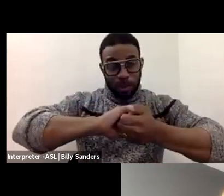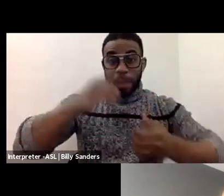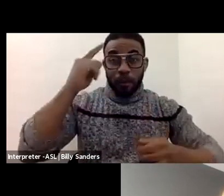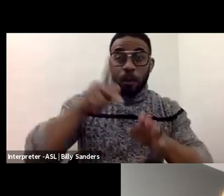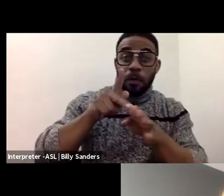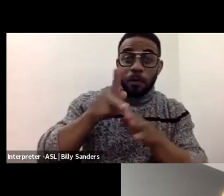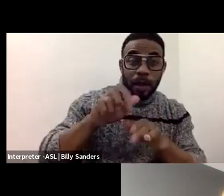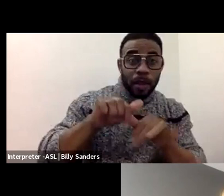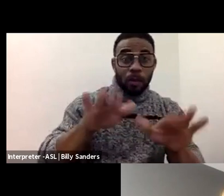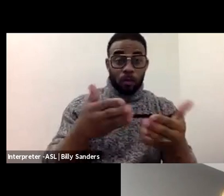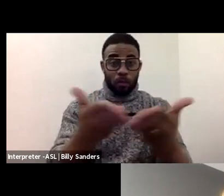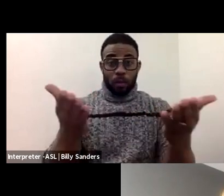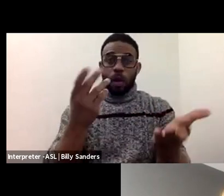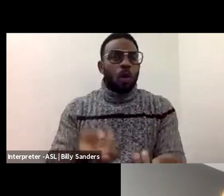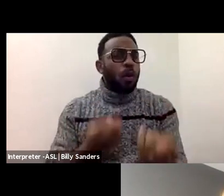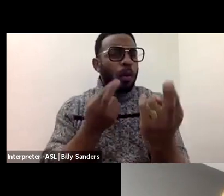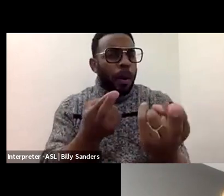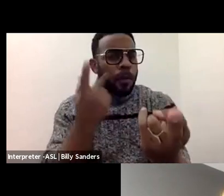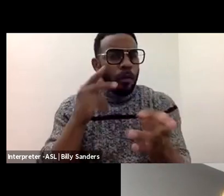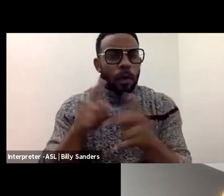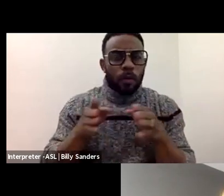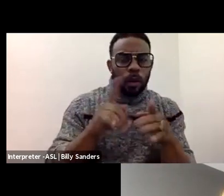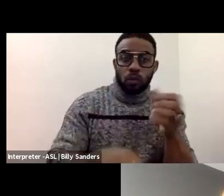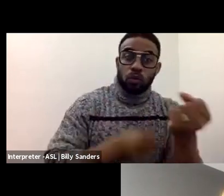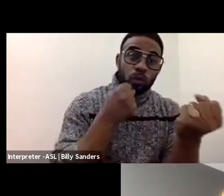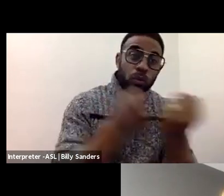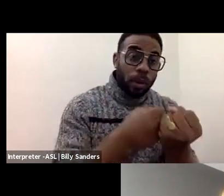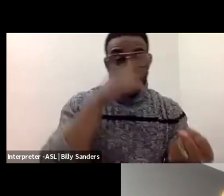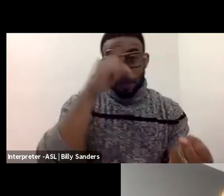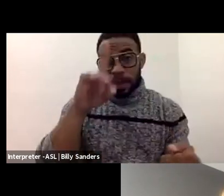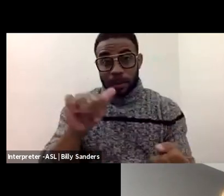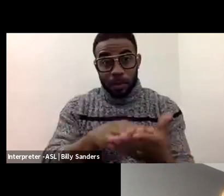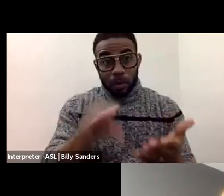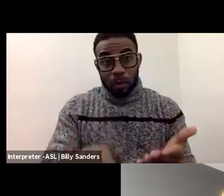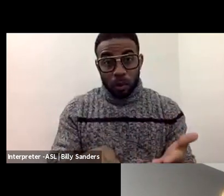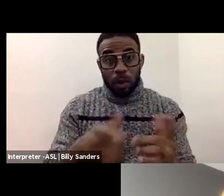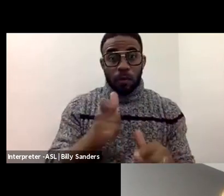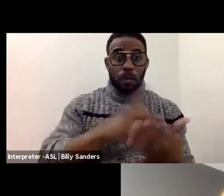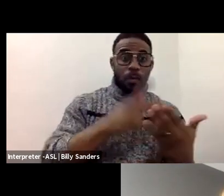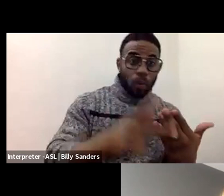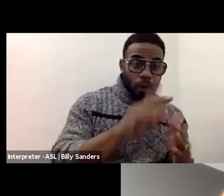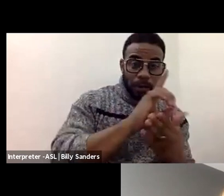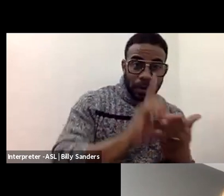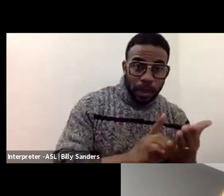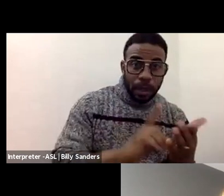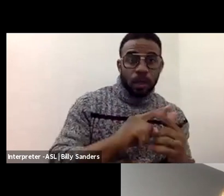in the room, recommendations for ways to support Black disabled students from program design to reentry.